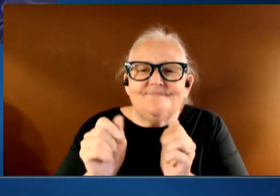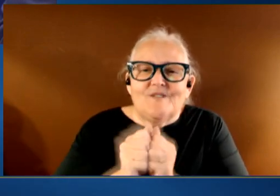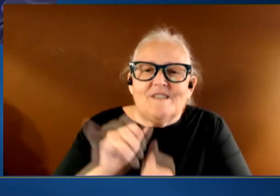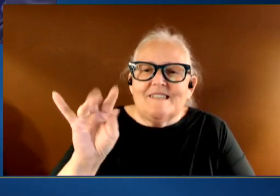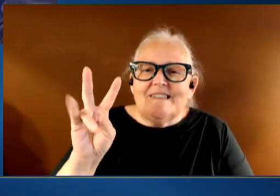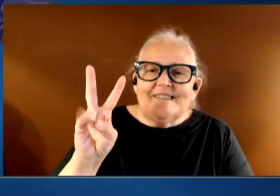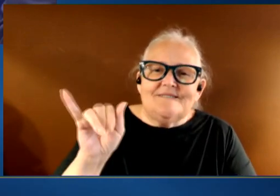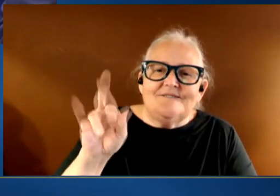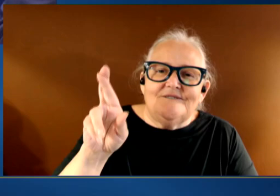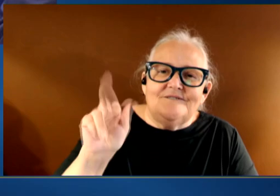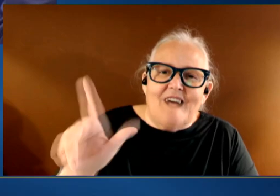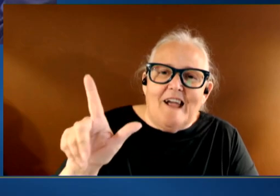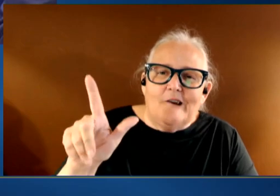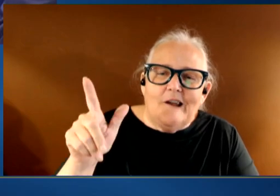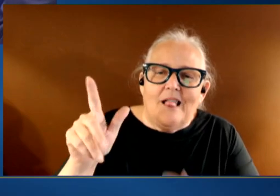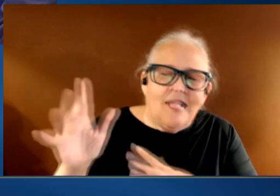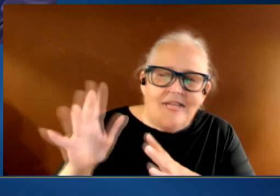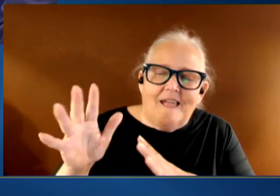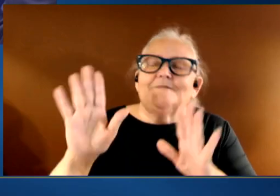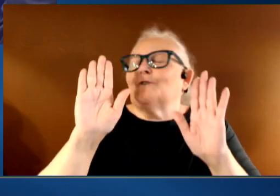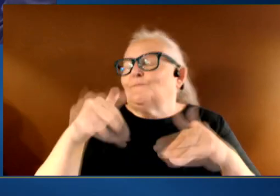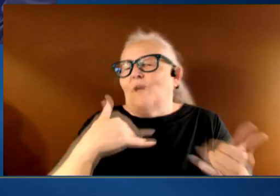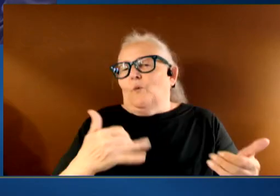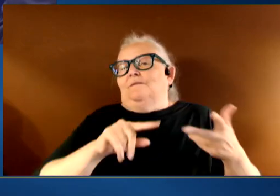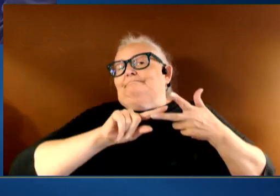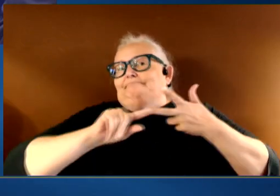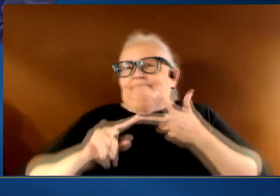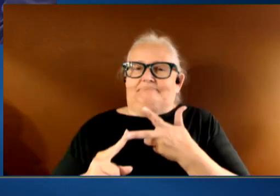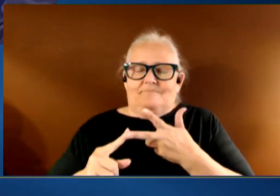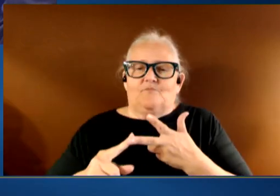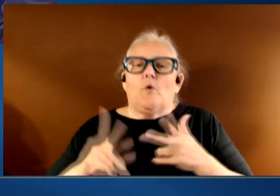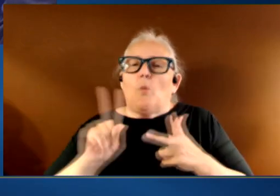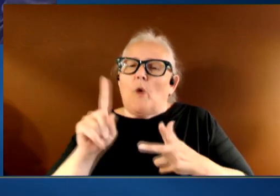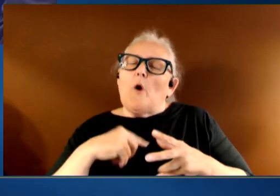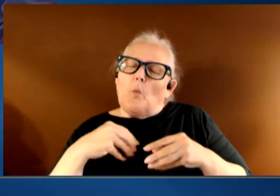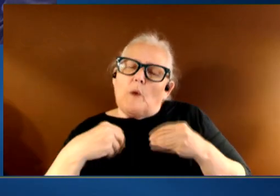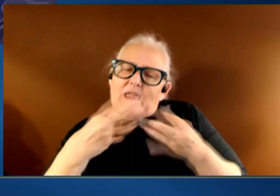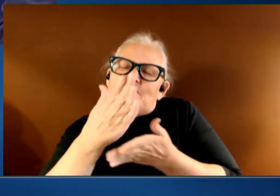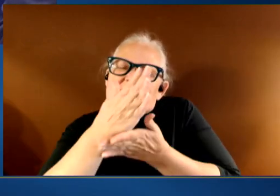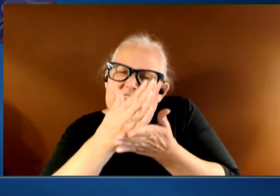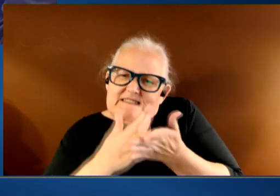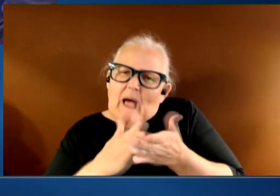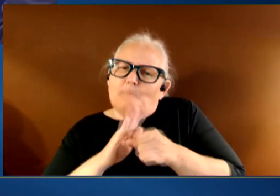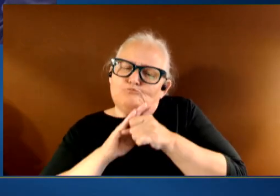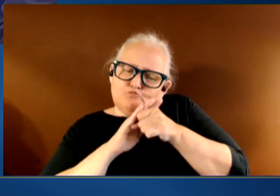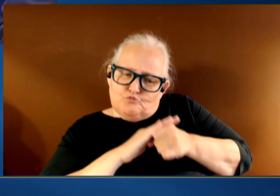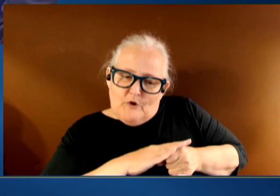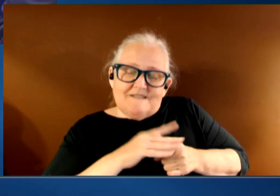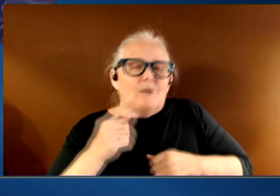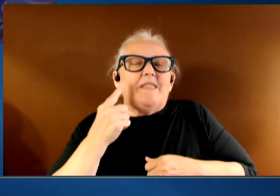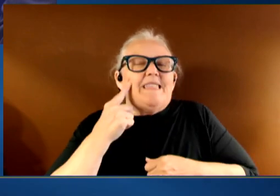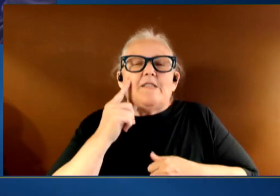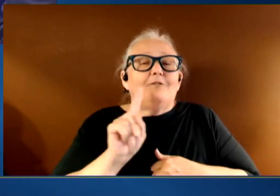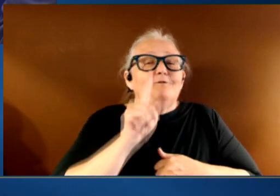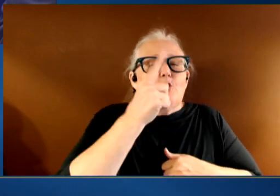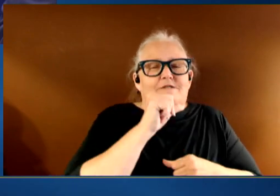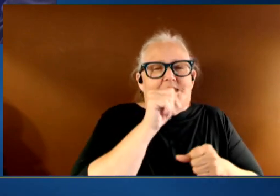protocol and now have a new one where we're giving a moderate amount of immunosuppression. We think the first protocol didn't have enough, and the second protocol had too much.